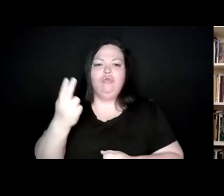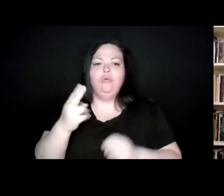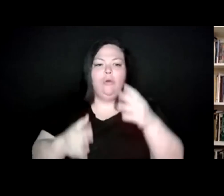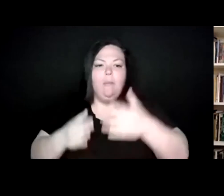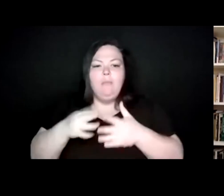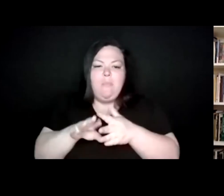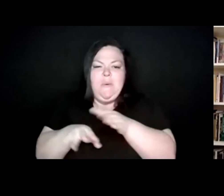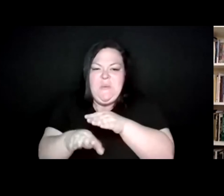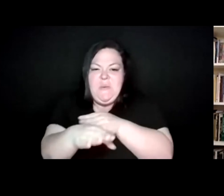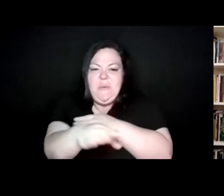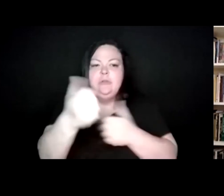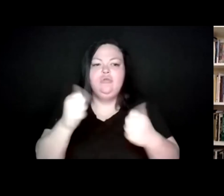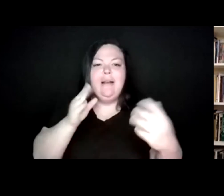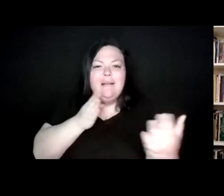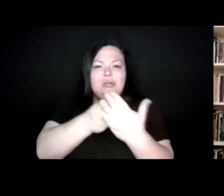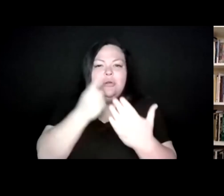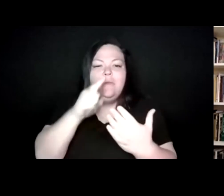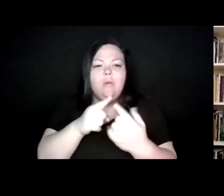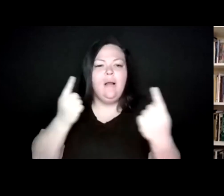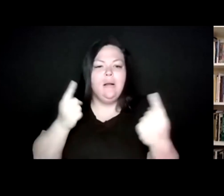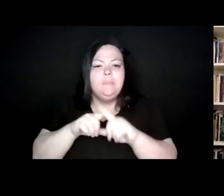/ from you. Extinction has been eradicated,/